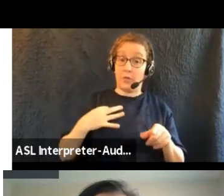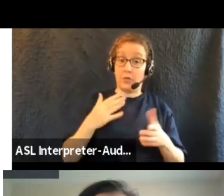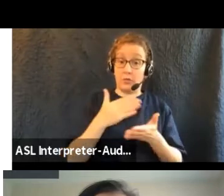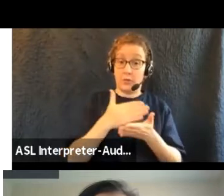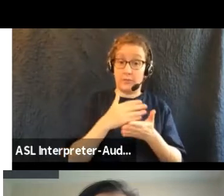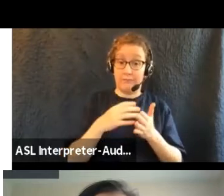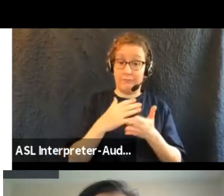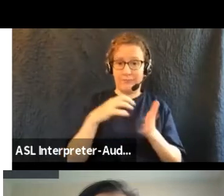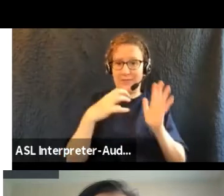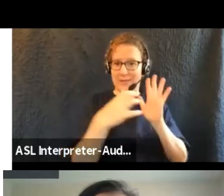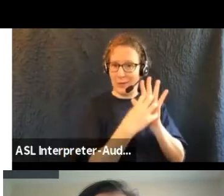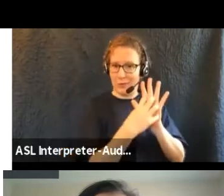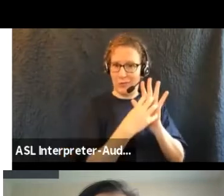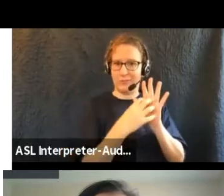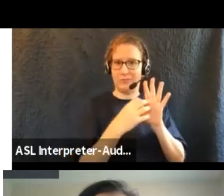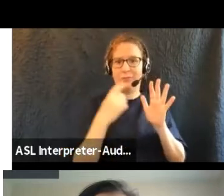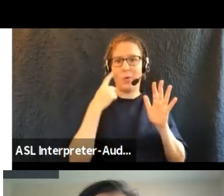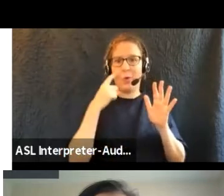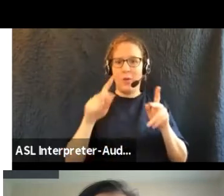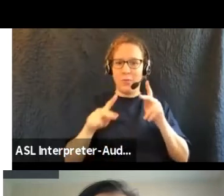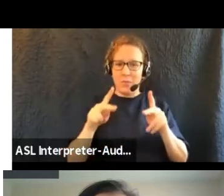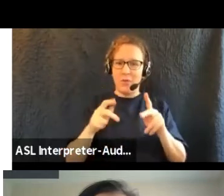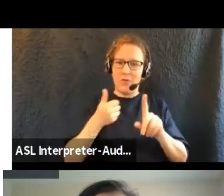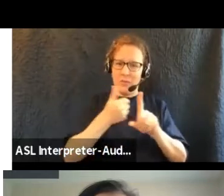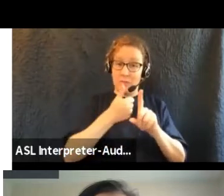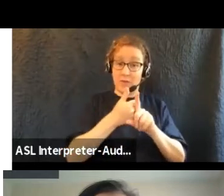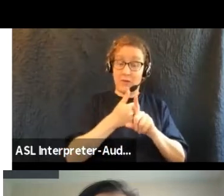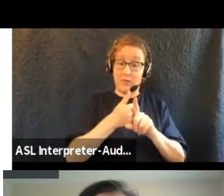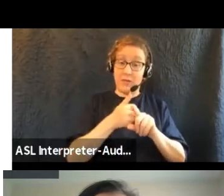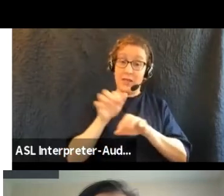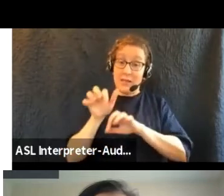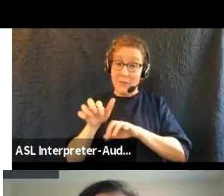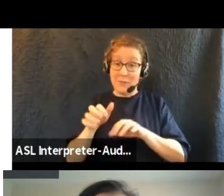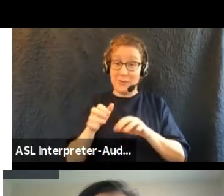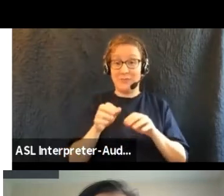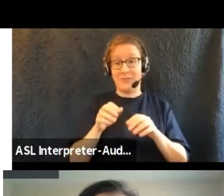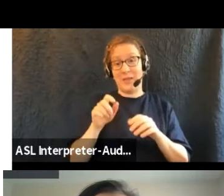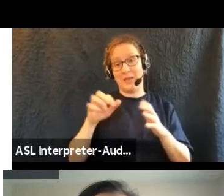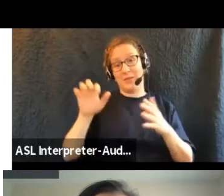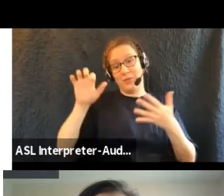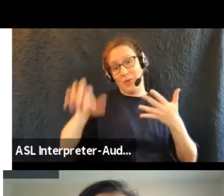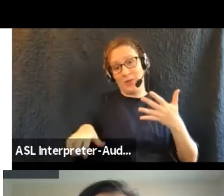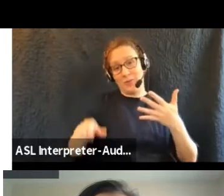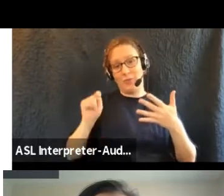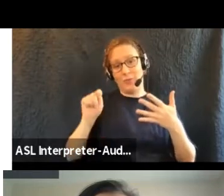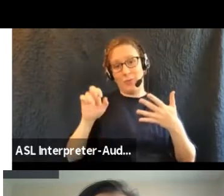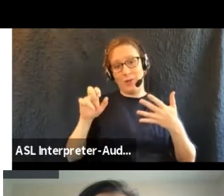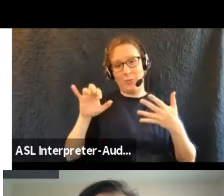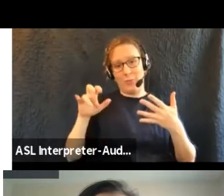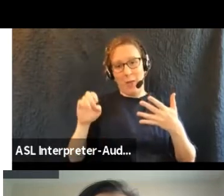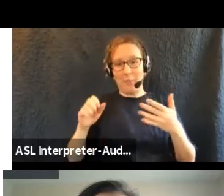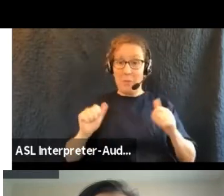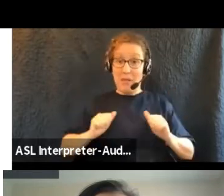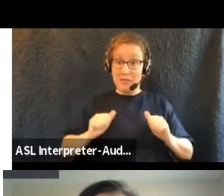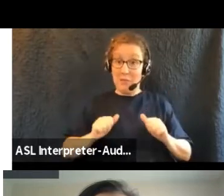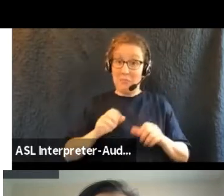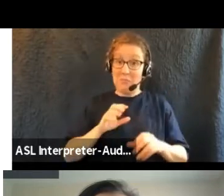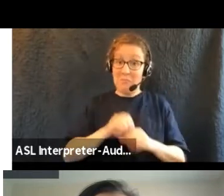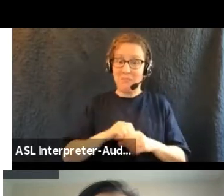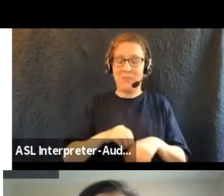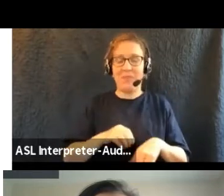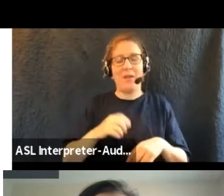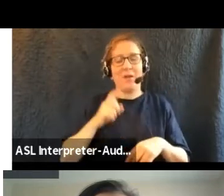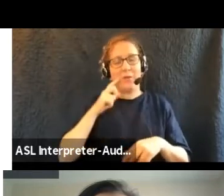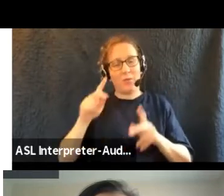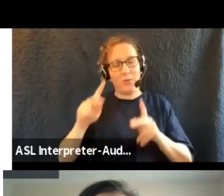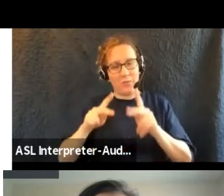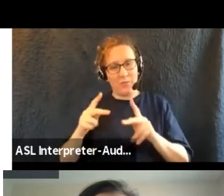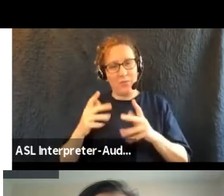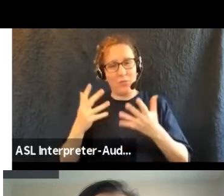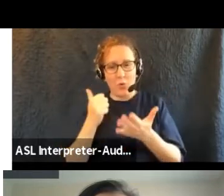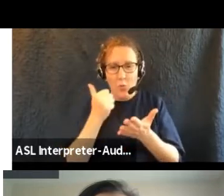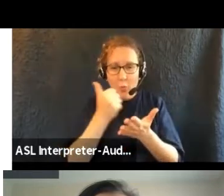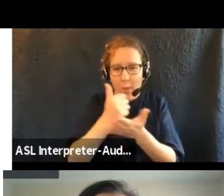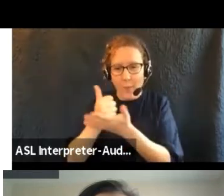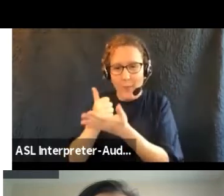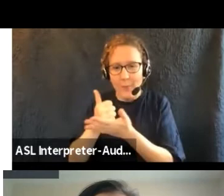who caption and transcribe, such as myself, for people when wanting to help others in